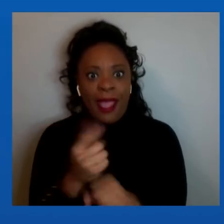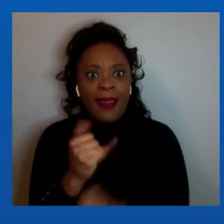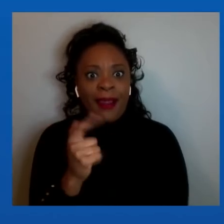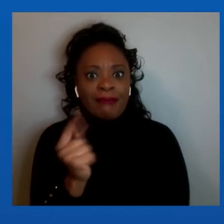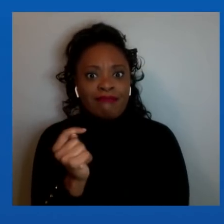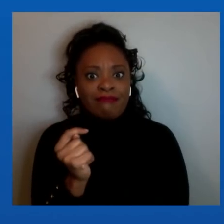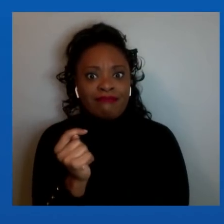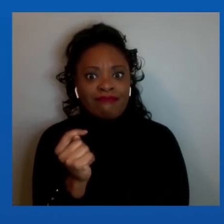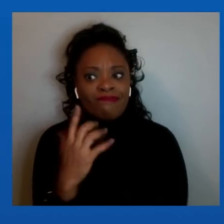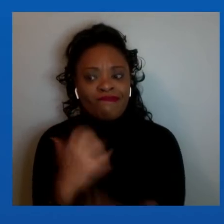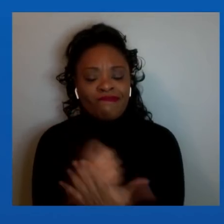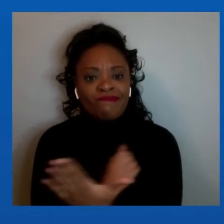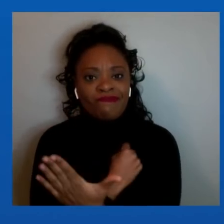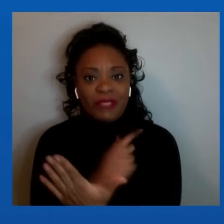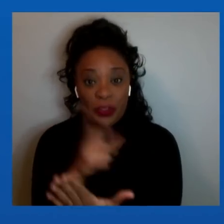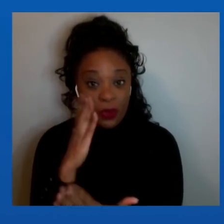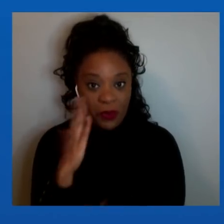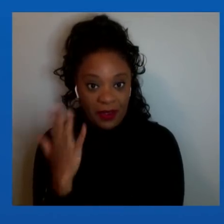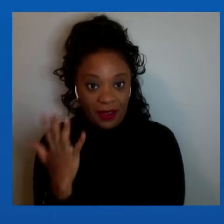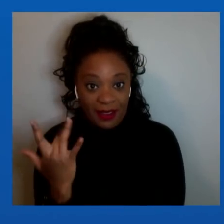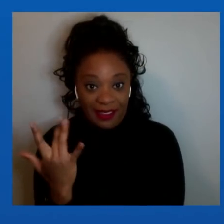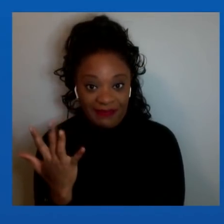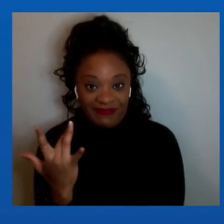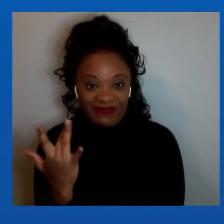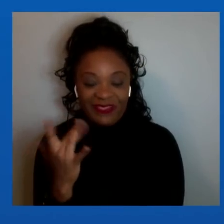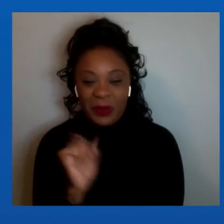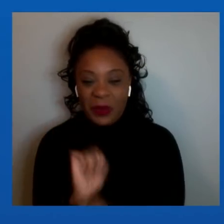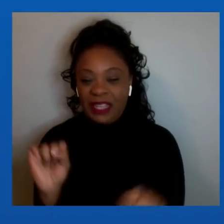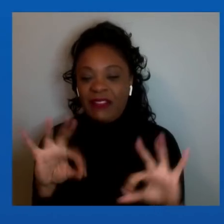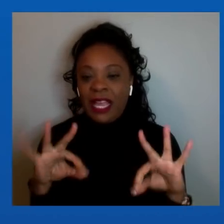And you know why: Working families deserve a break.